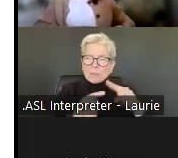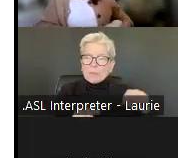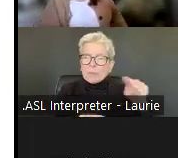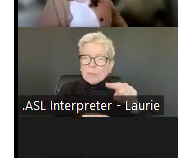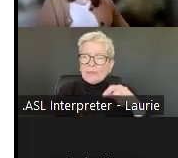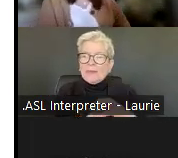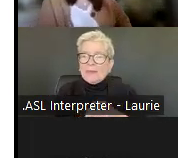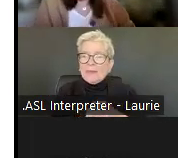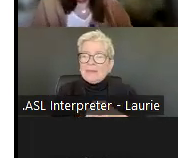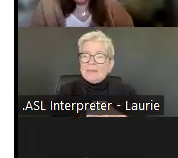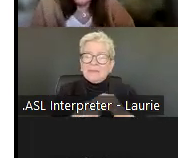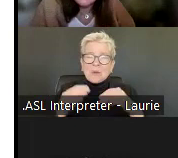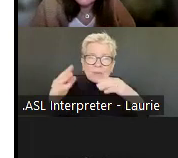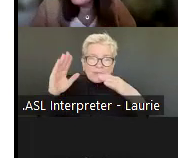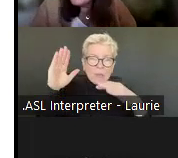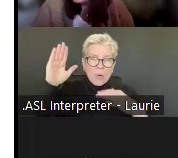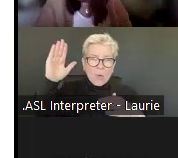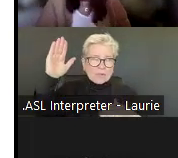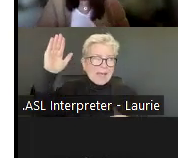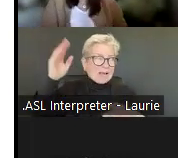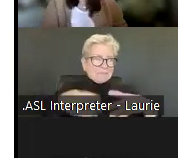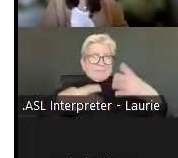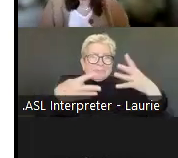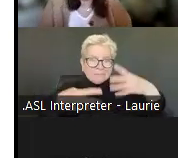make sure you get all the way to the bottom of the list - but if you can let us know the ones that